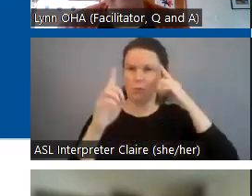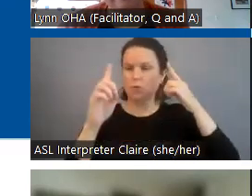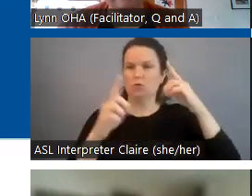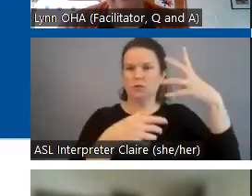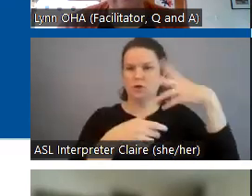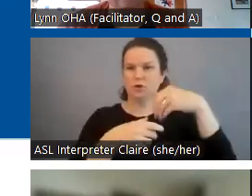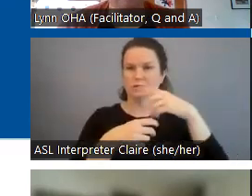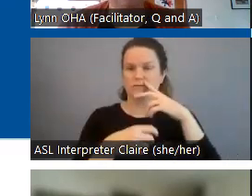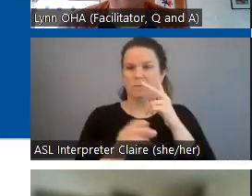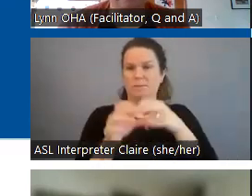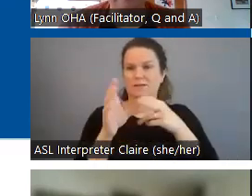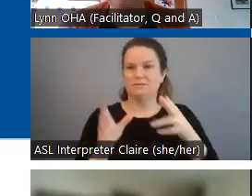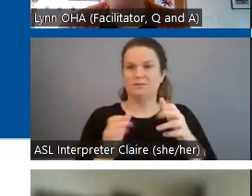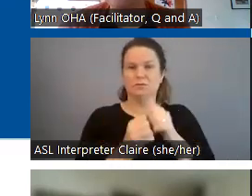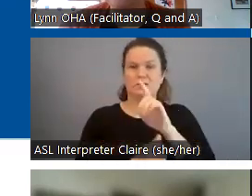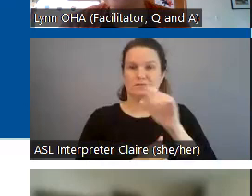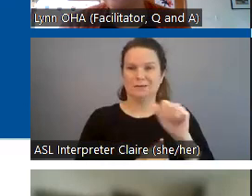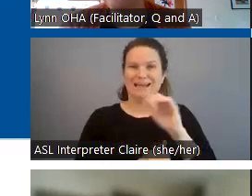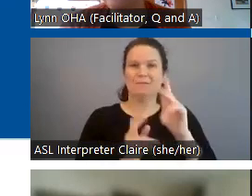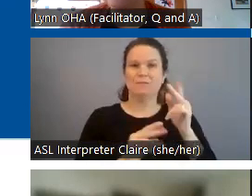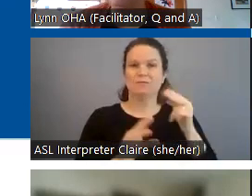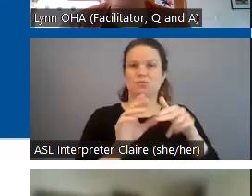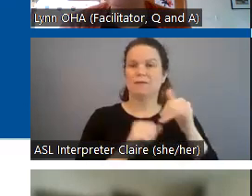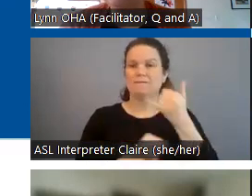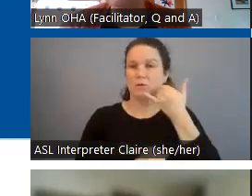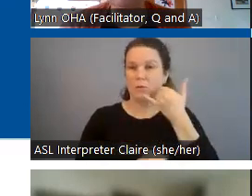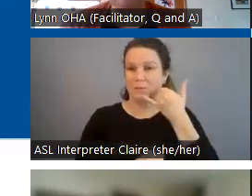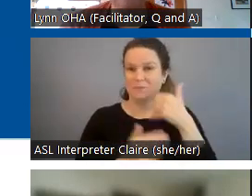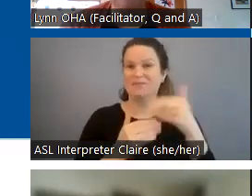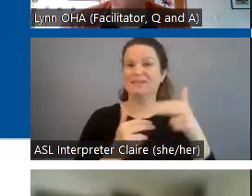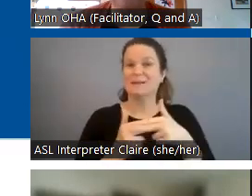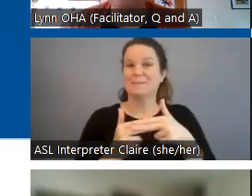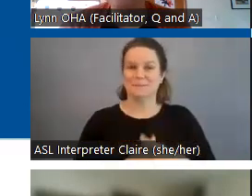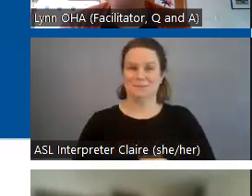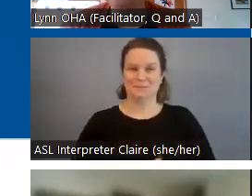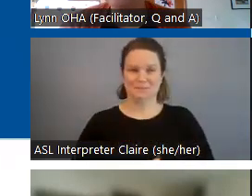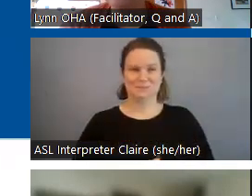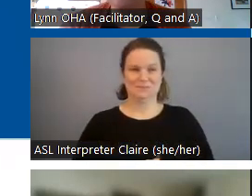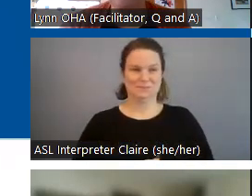disabilities and those joining by phone. Next slide please.